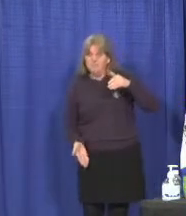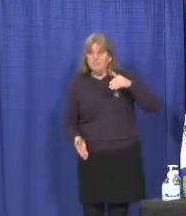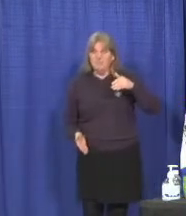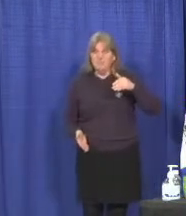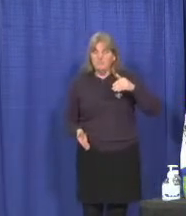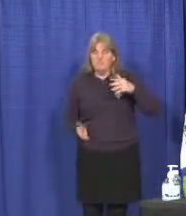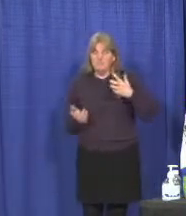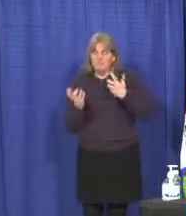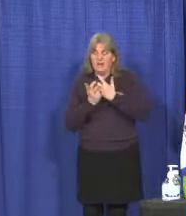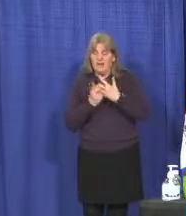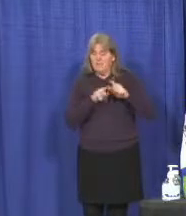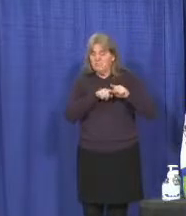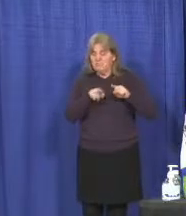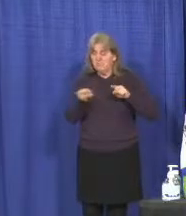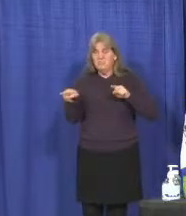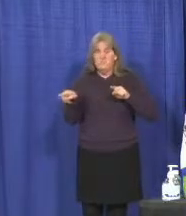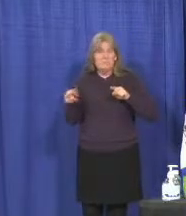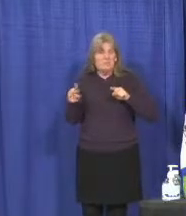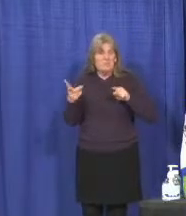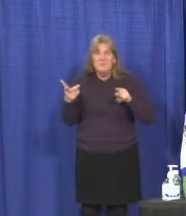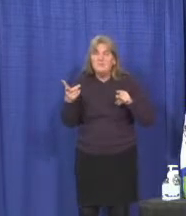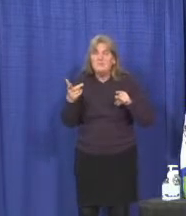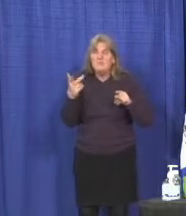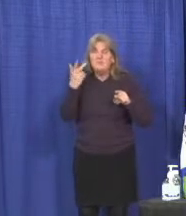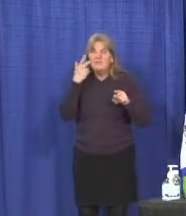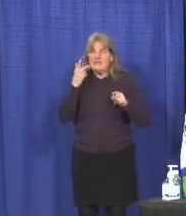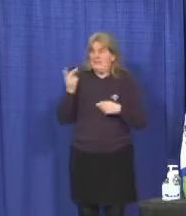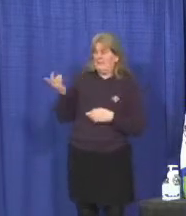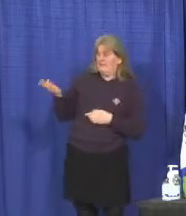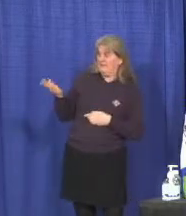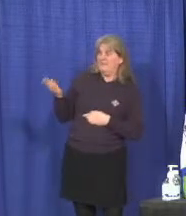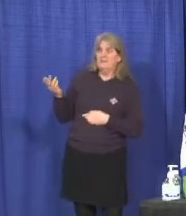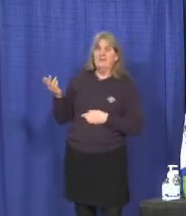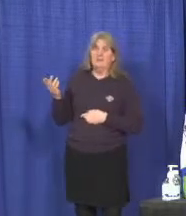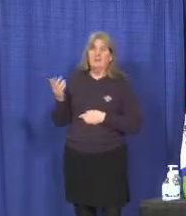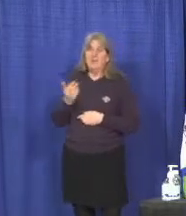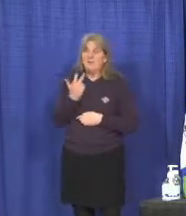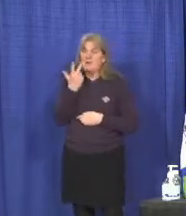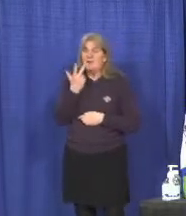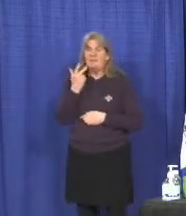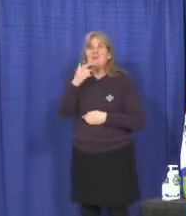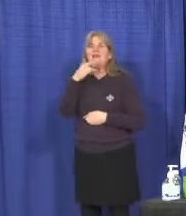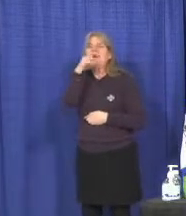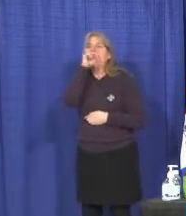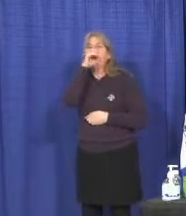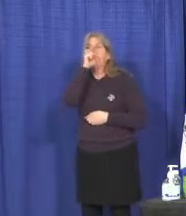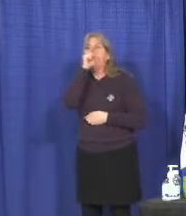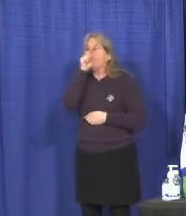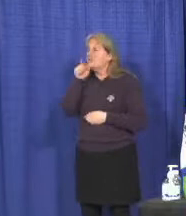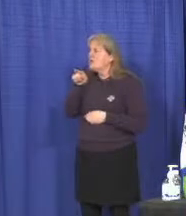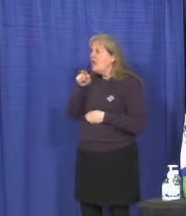that and you see that route going through three holes in a